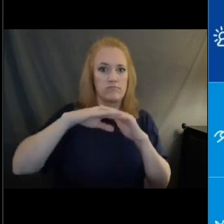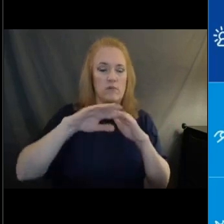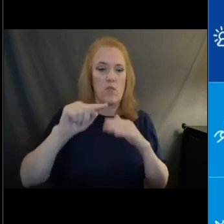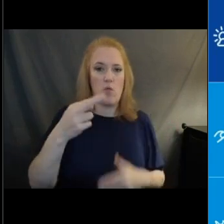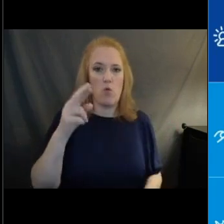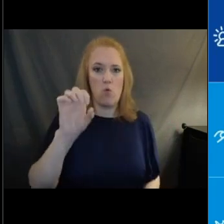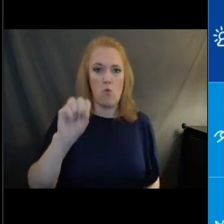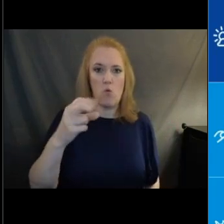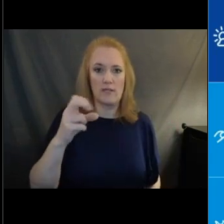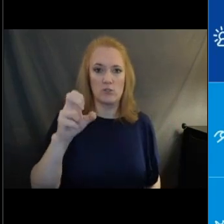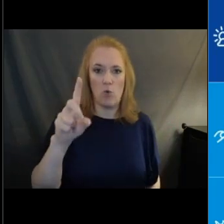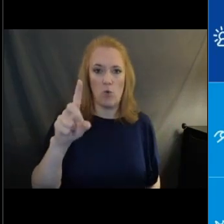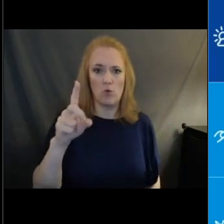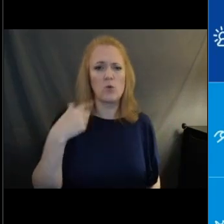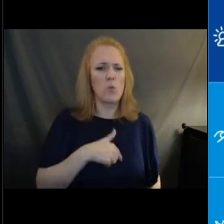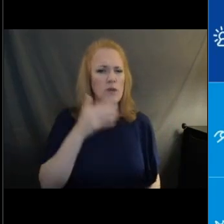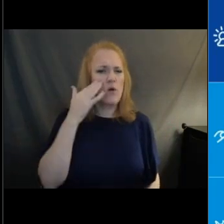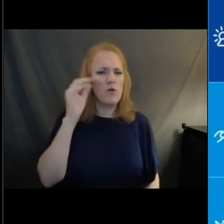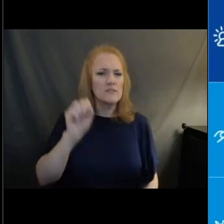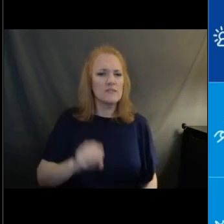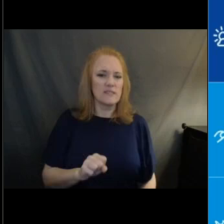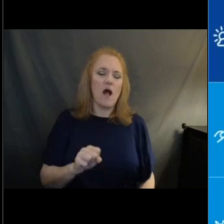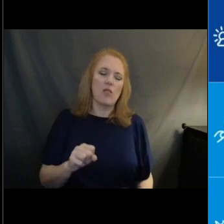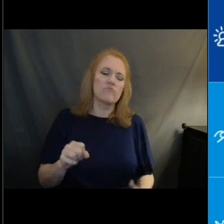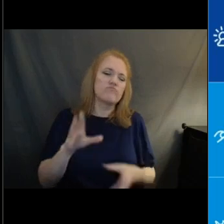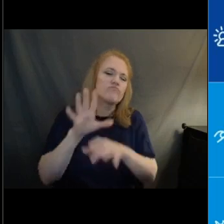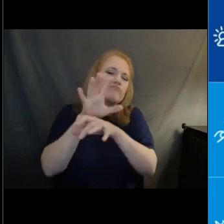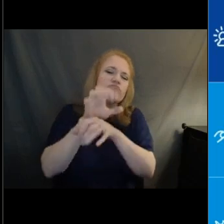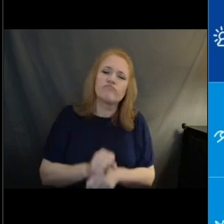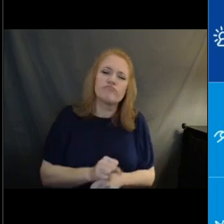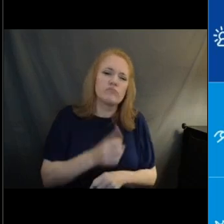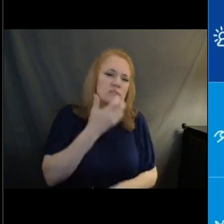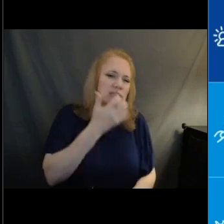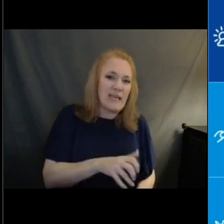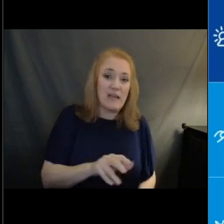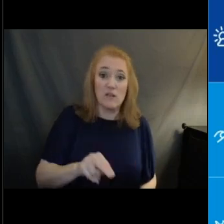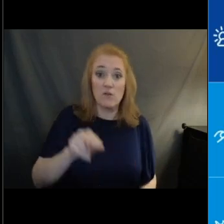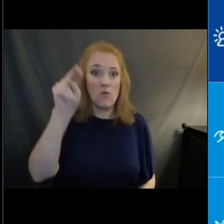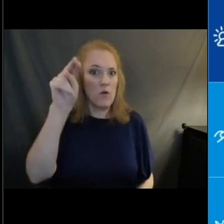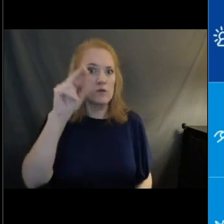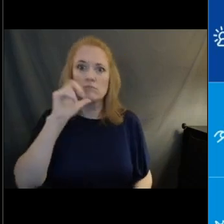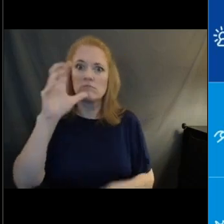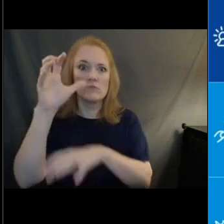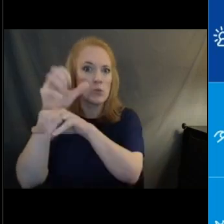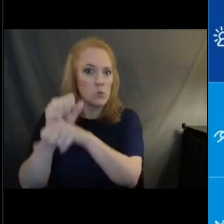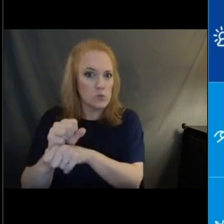the South are more acclimated to heat than parts of the northern U.S. and so these thresholds allow